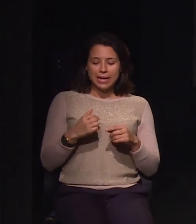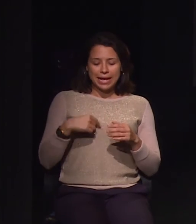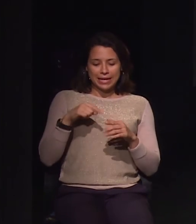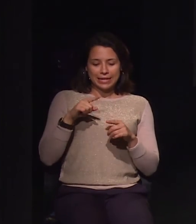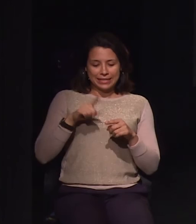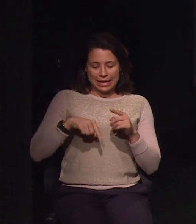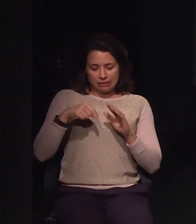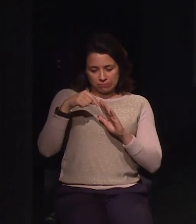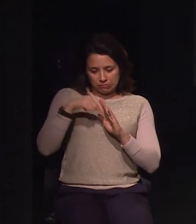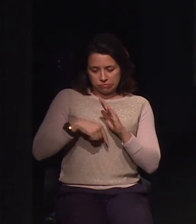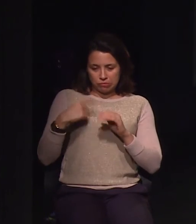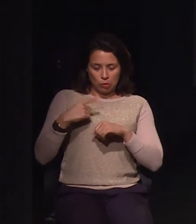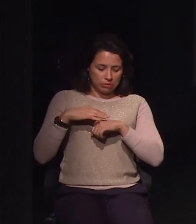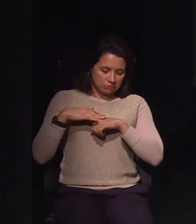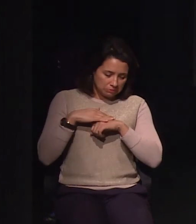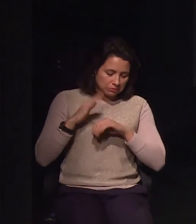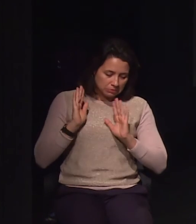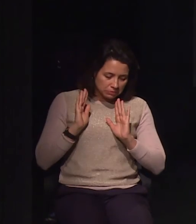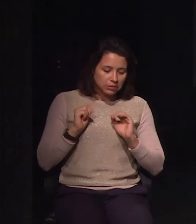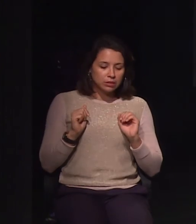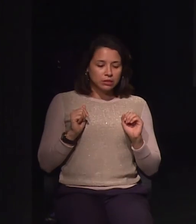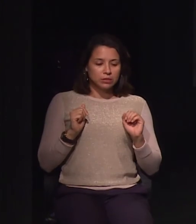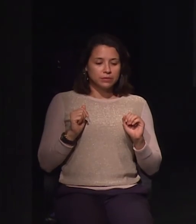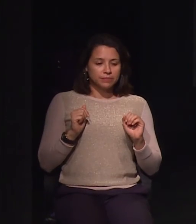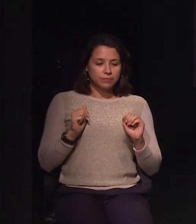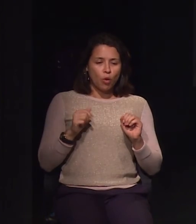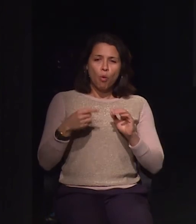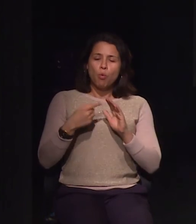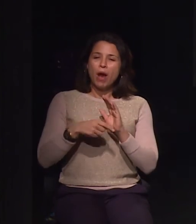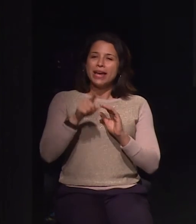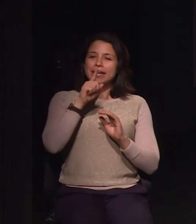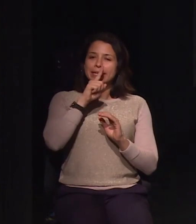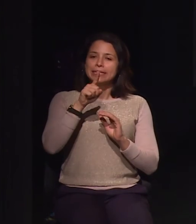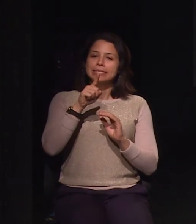any way and nor should we, but what is written about dance and what is not written about